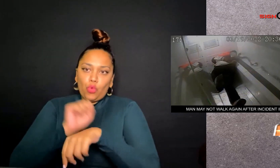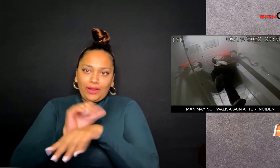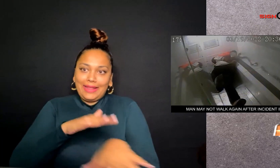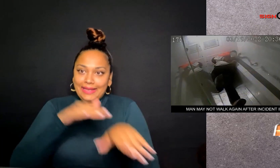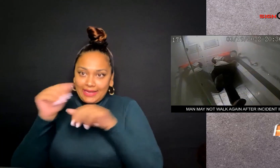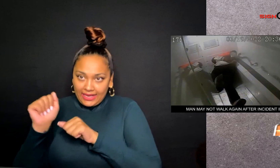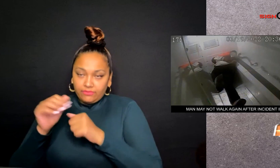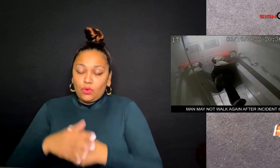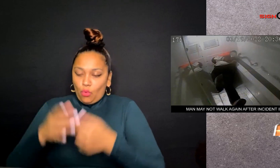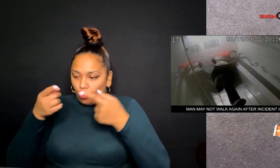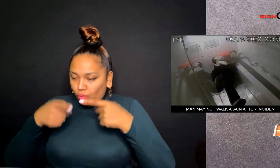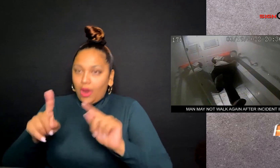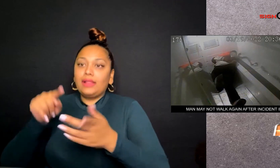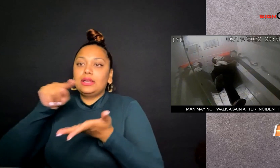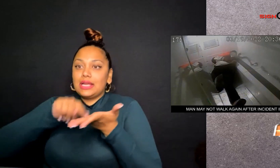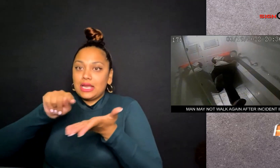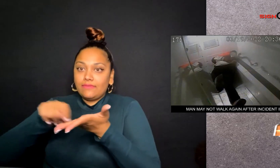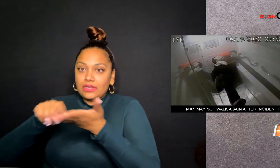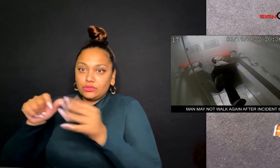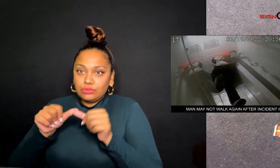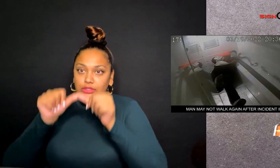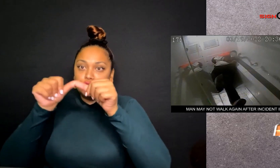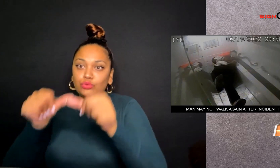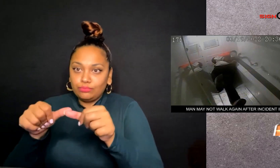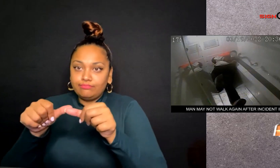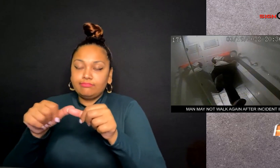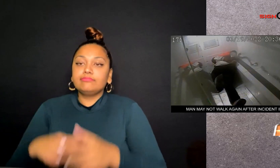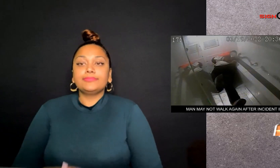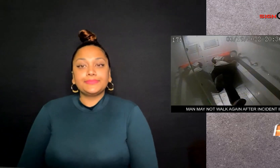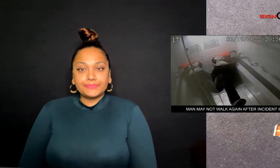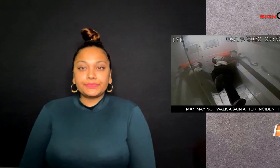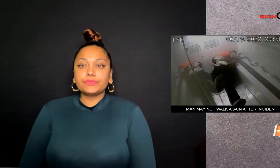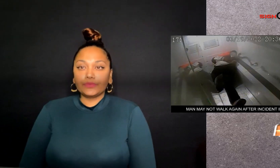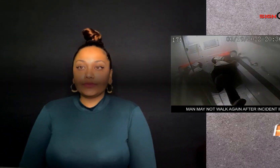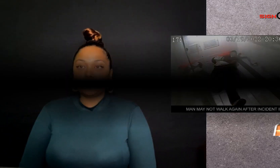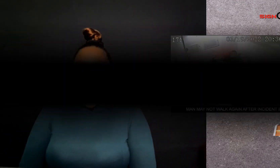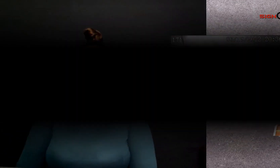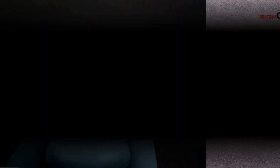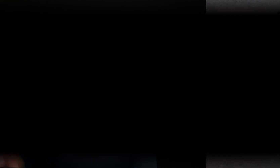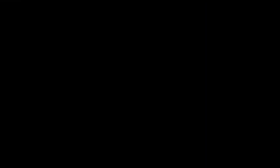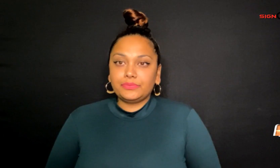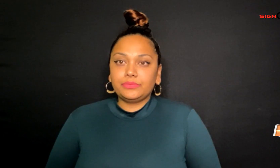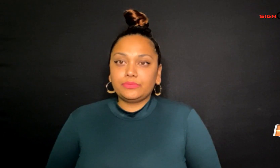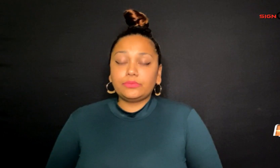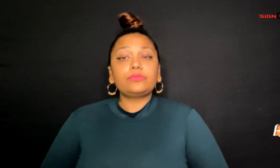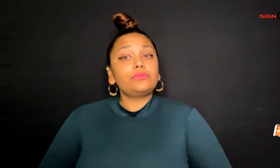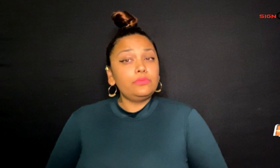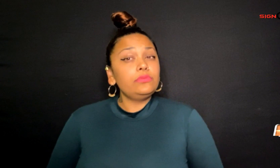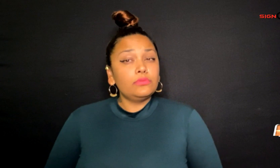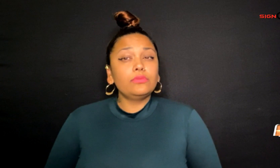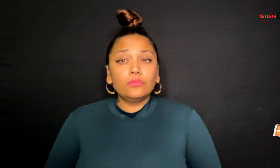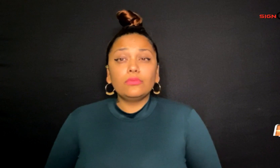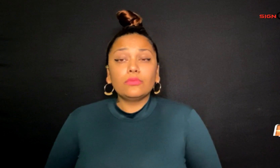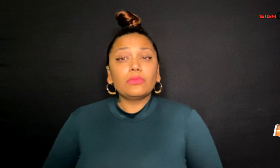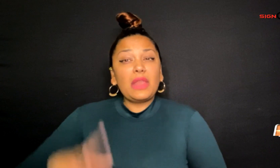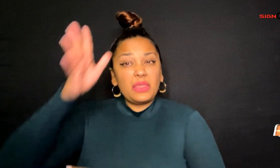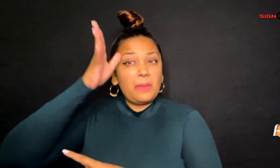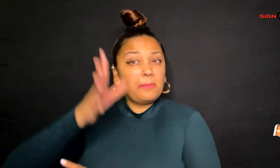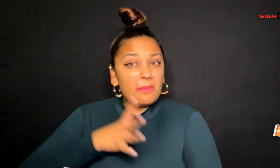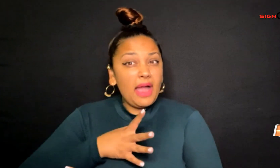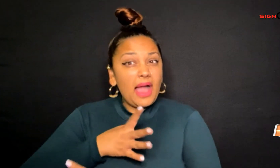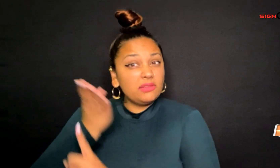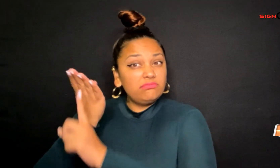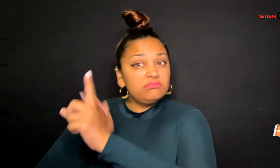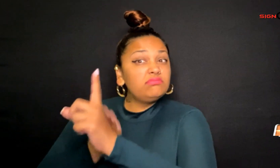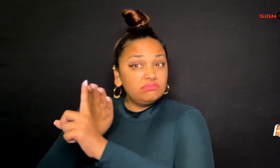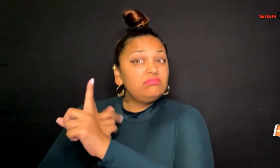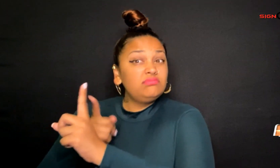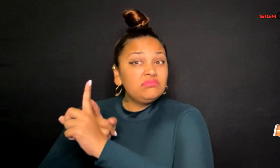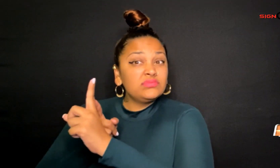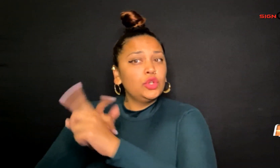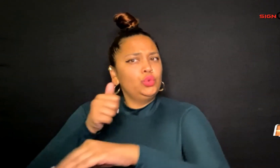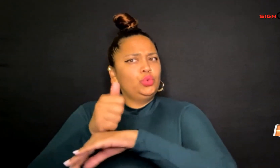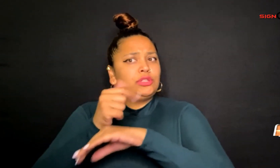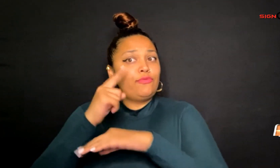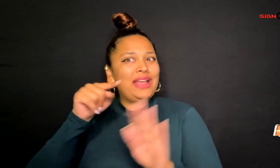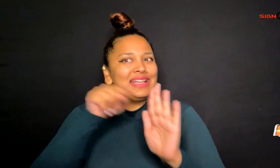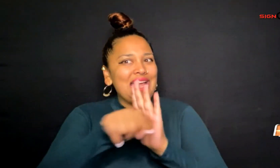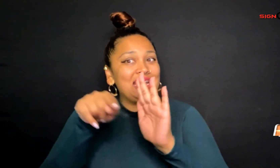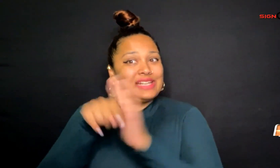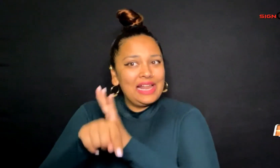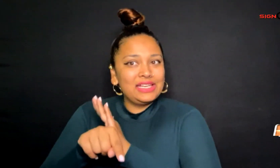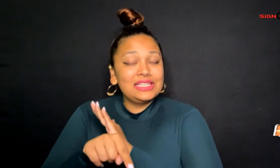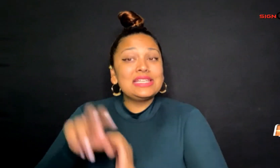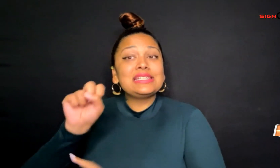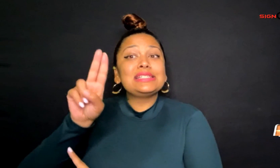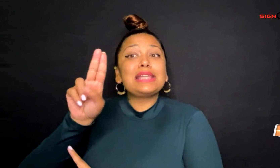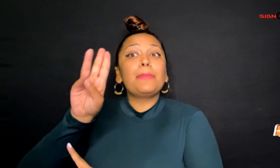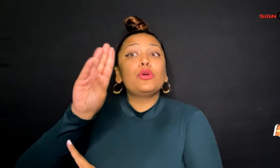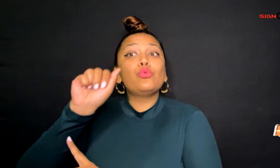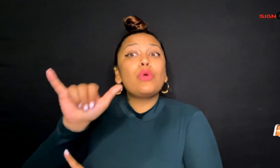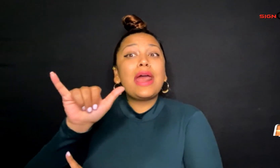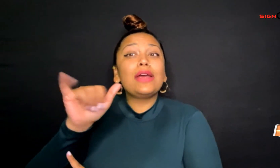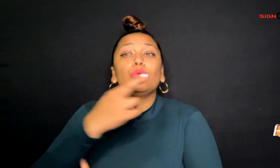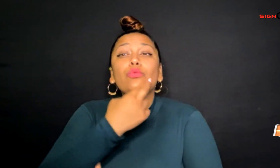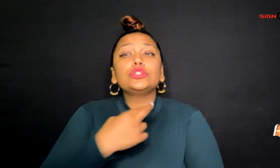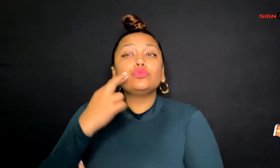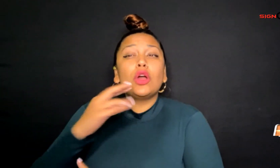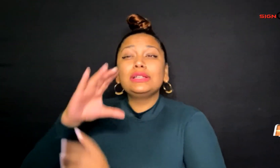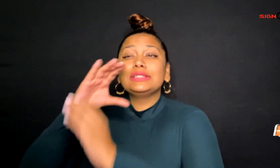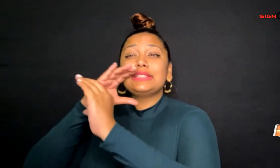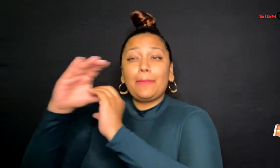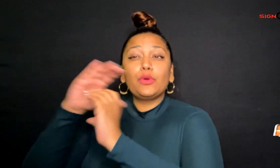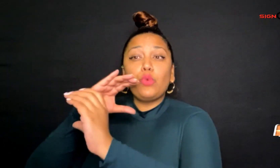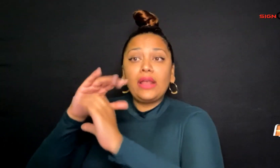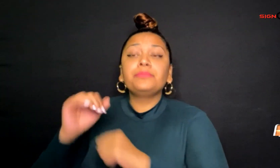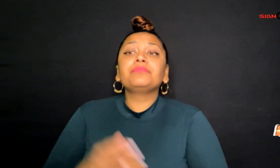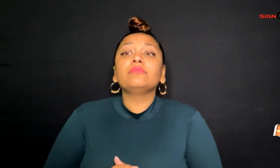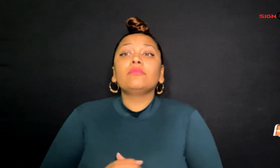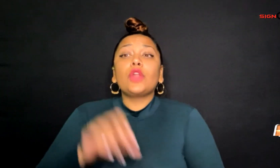leave while the investigation is underway the man accused of killing a Subway restaurant